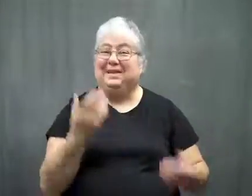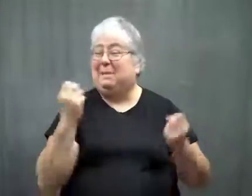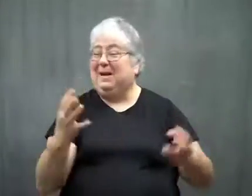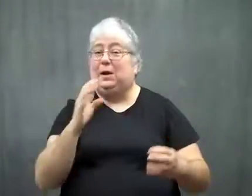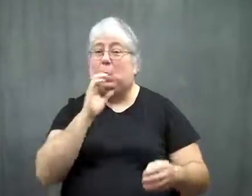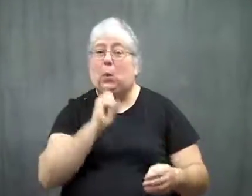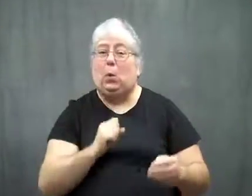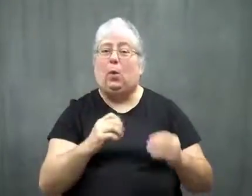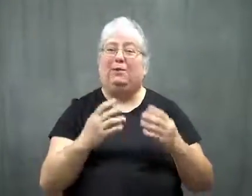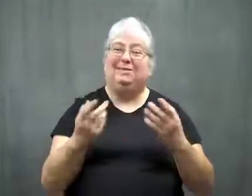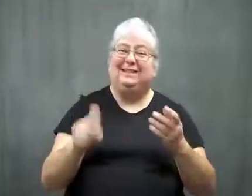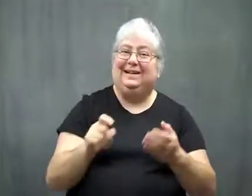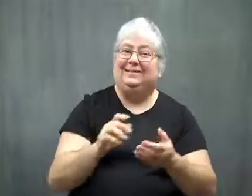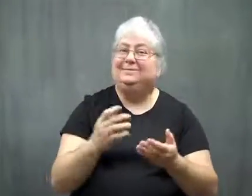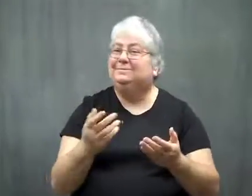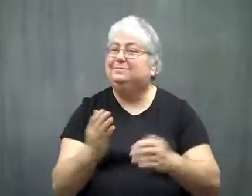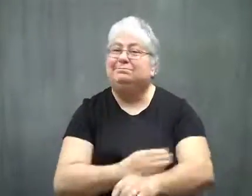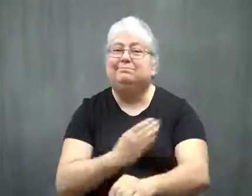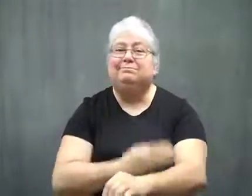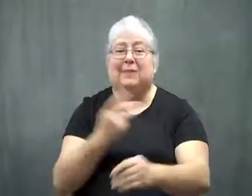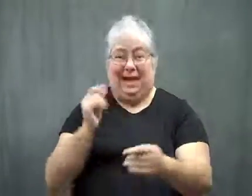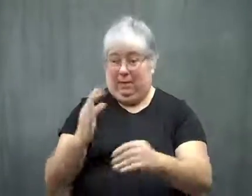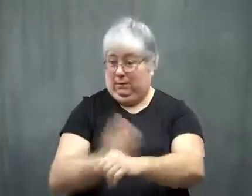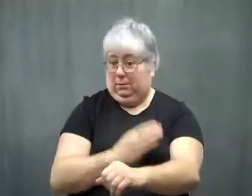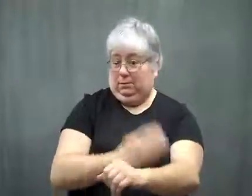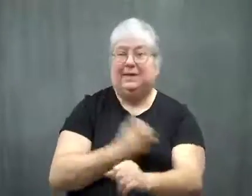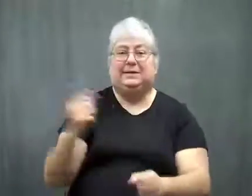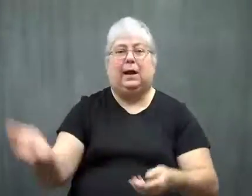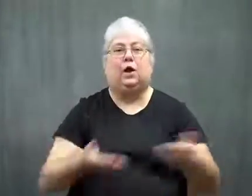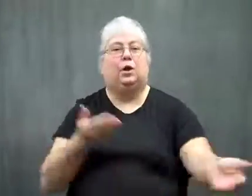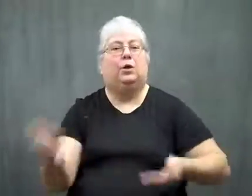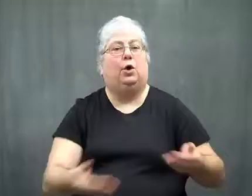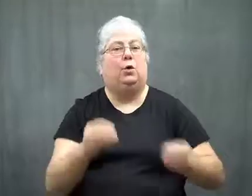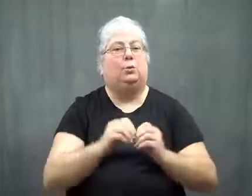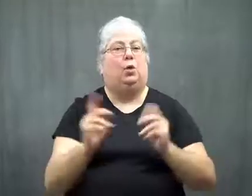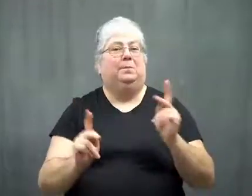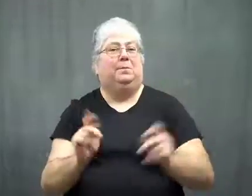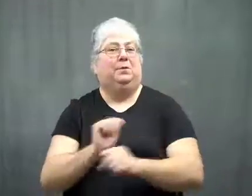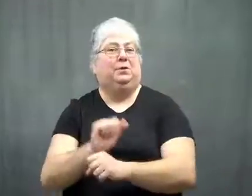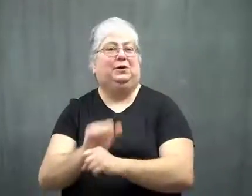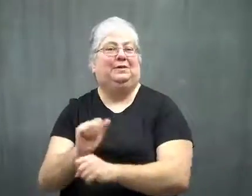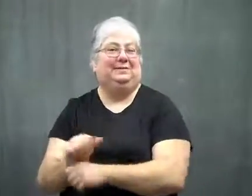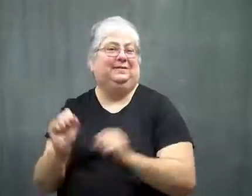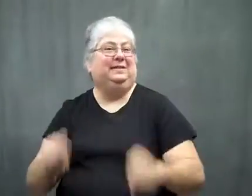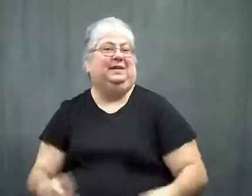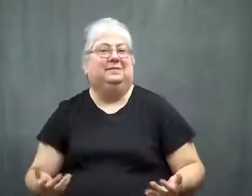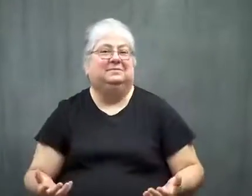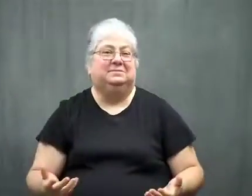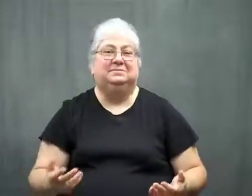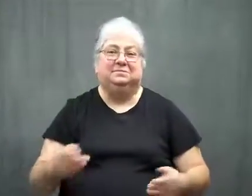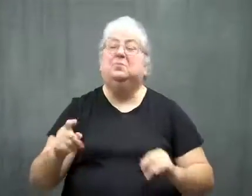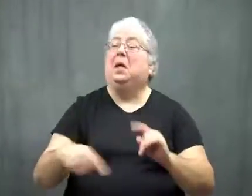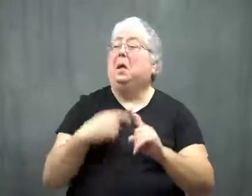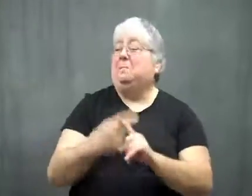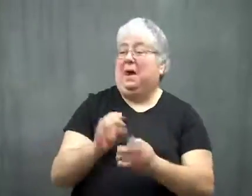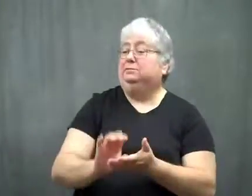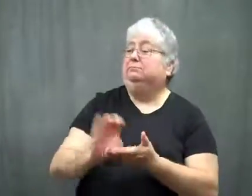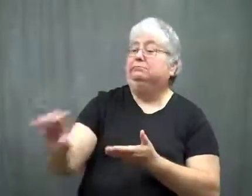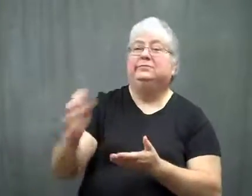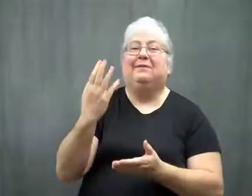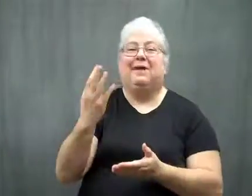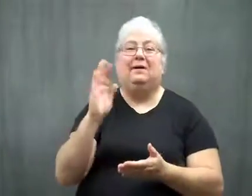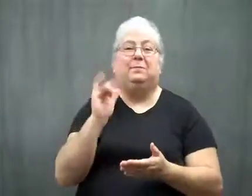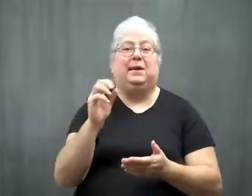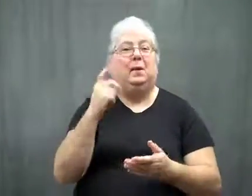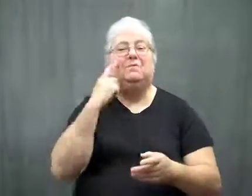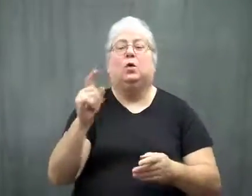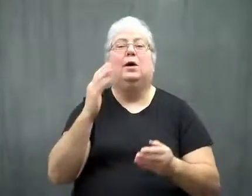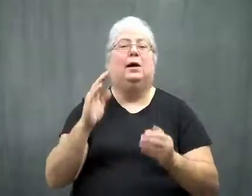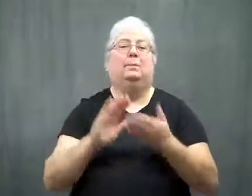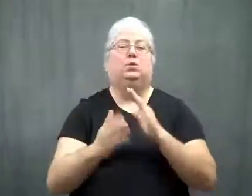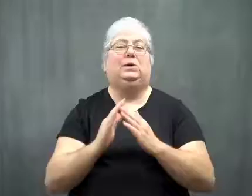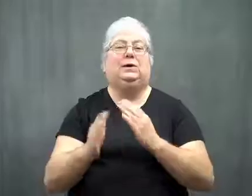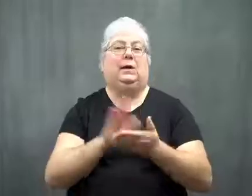Many are old and in need of improvements. Jobs would be created to work on them.